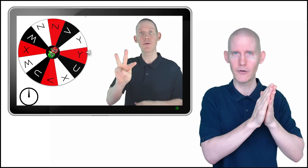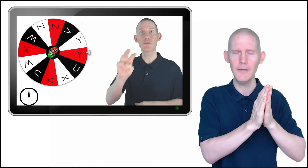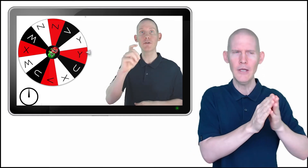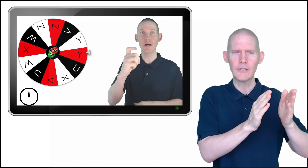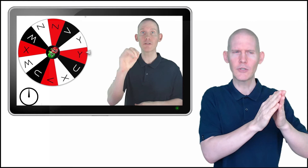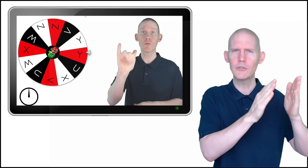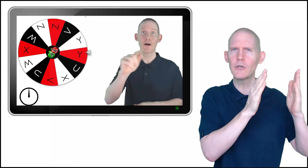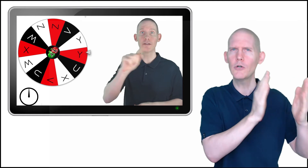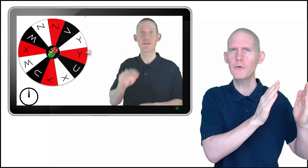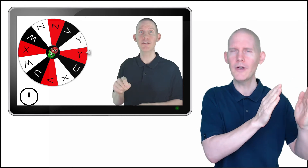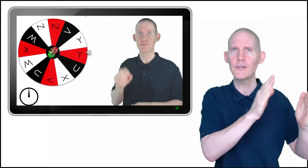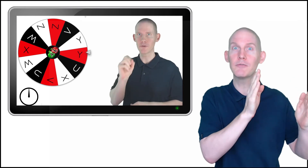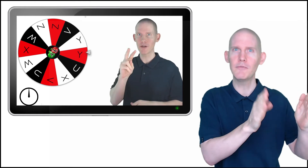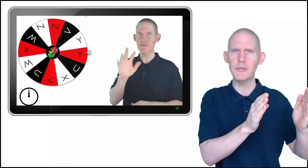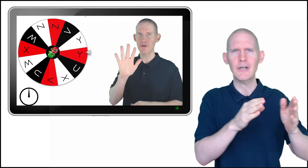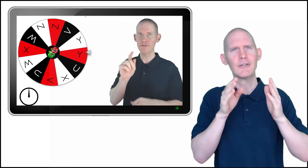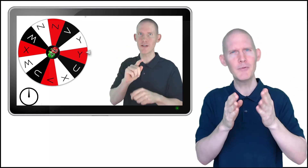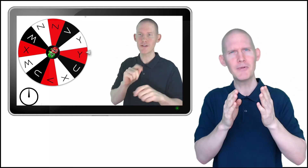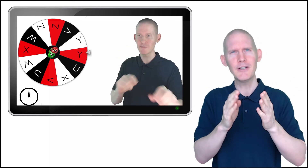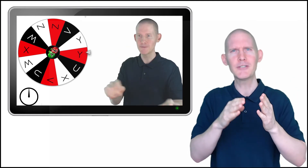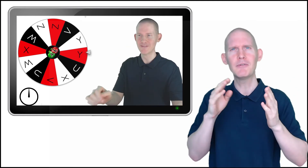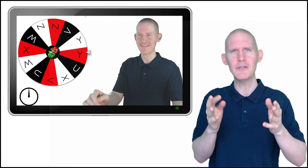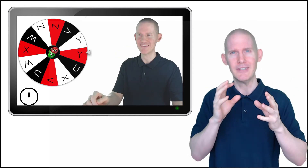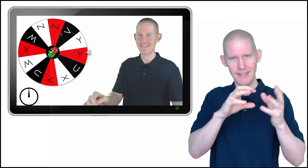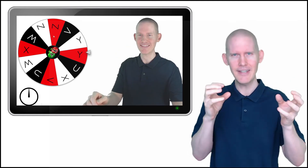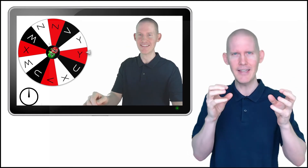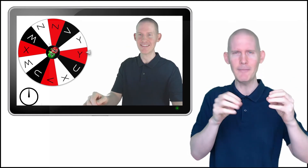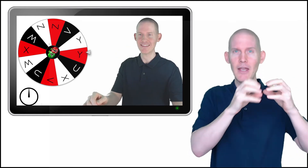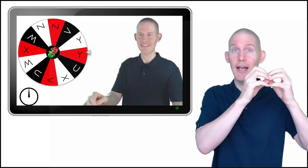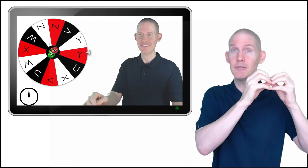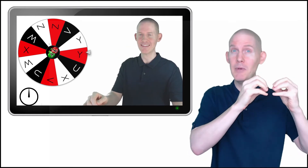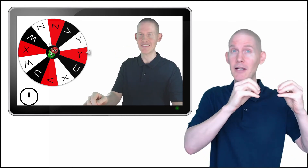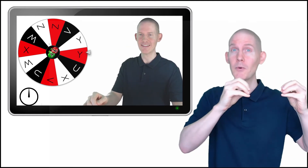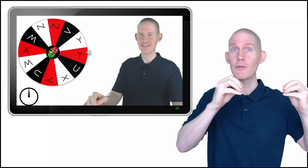OK, so we'll do a group of letters, review, group of letters, review. Like that as we make our way